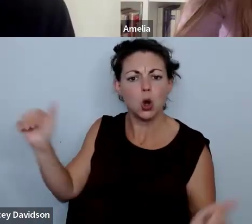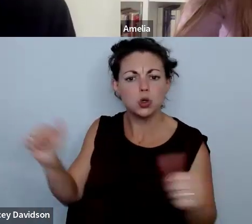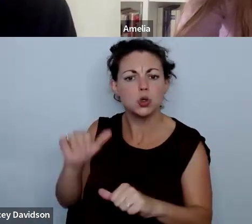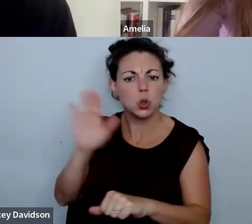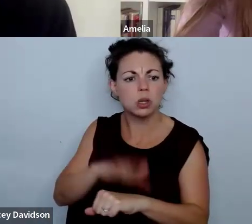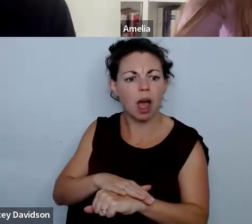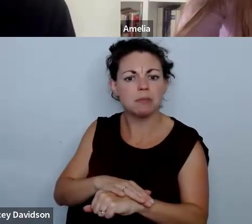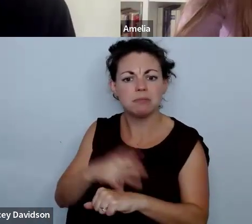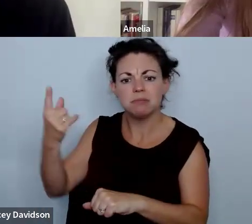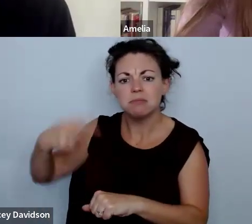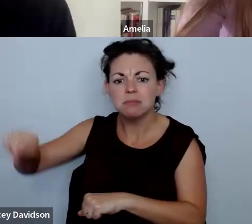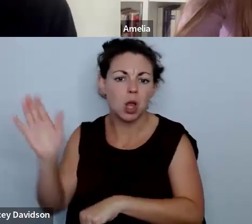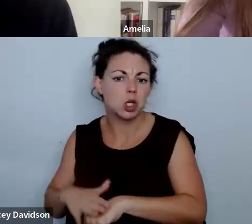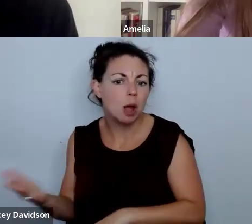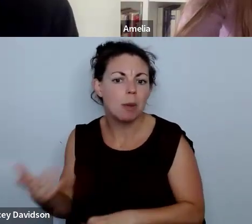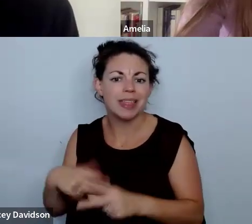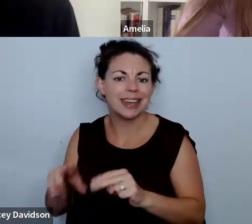talking to one or two people, that can be